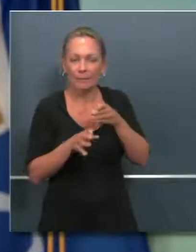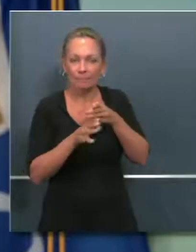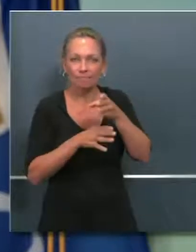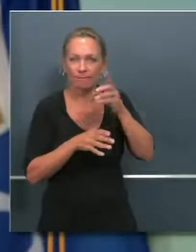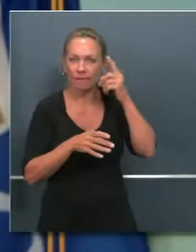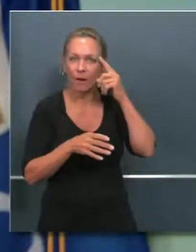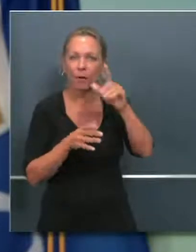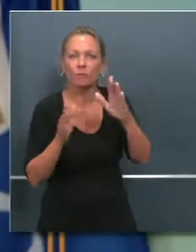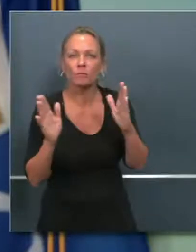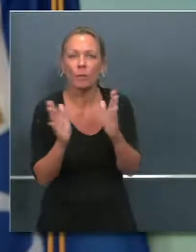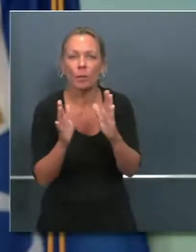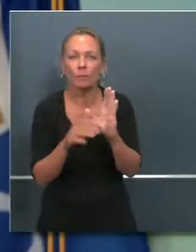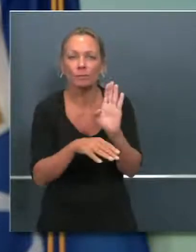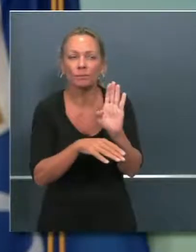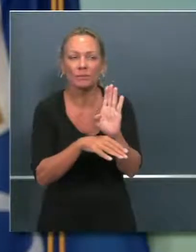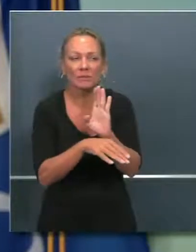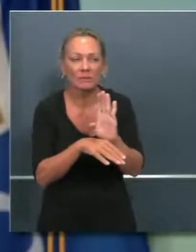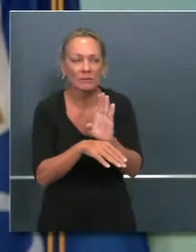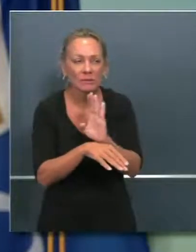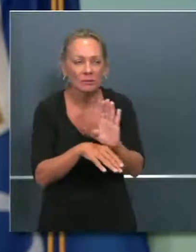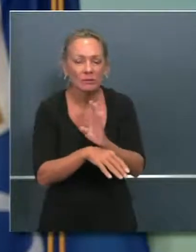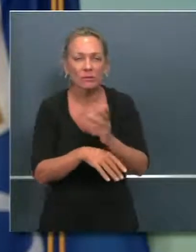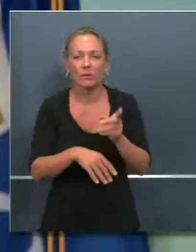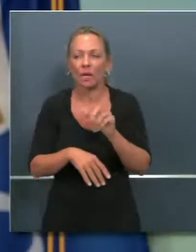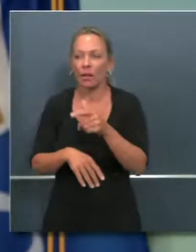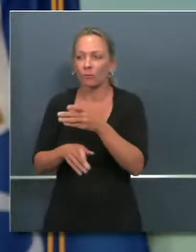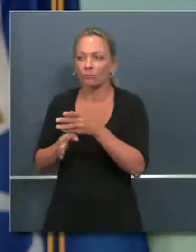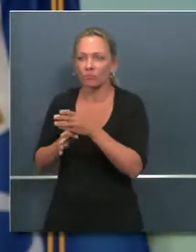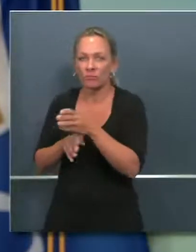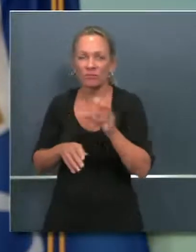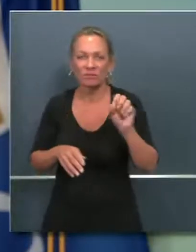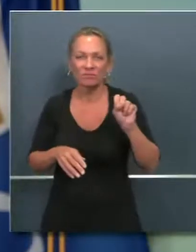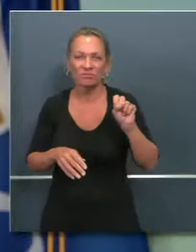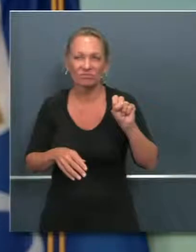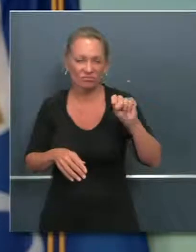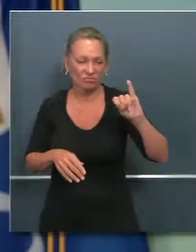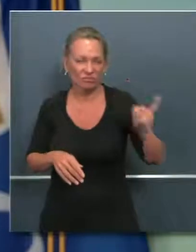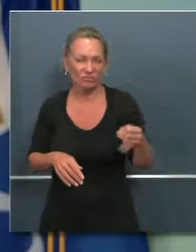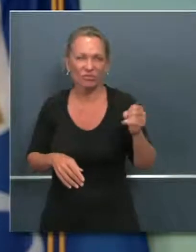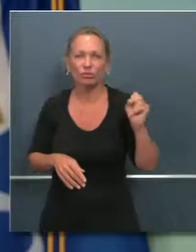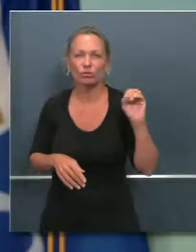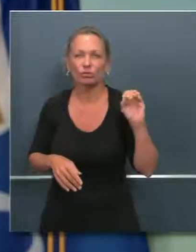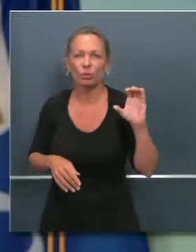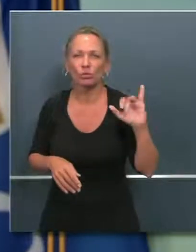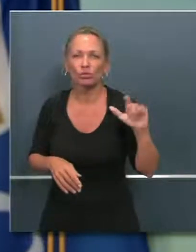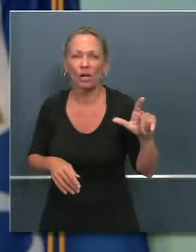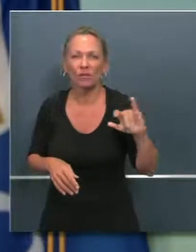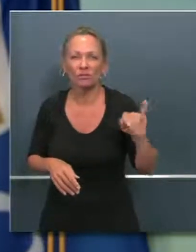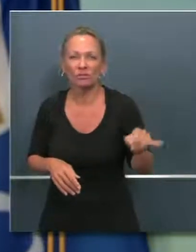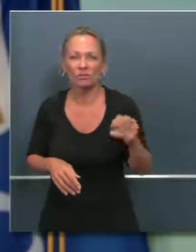industry with just depth of experience their perspective their leadership demonstrable in